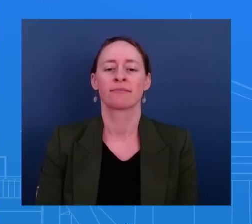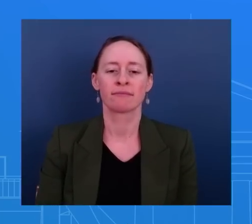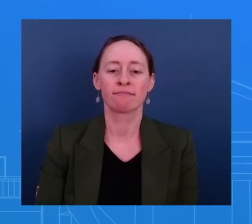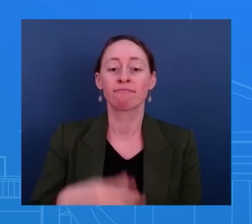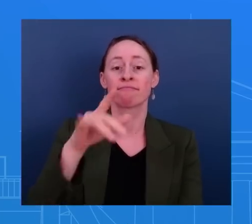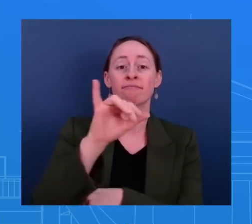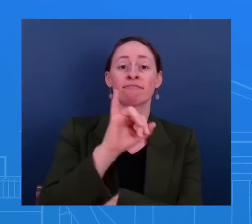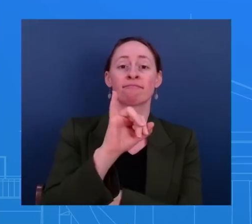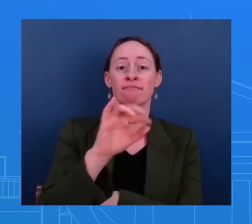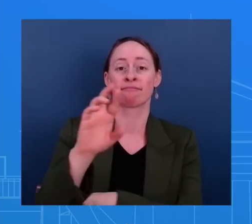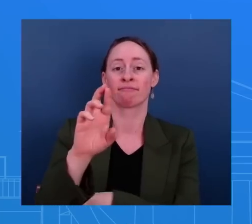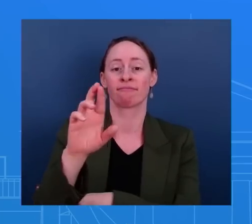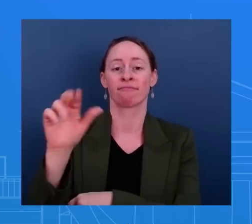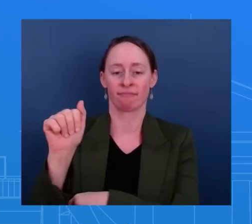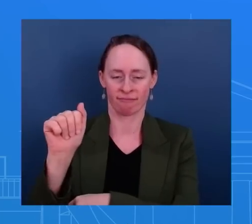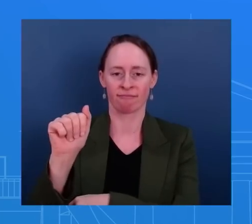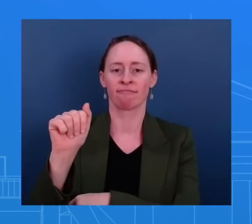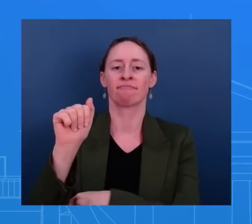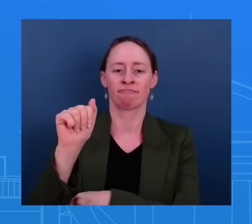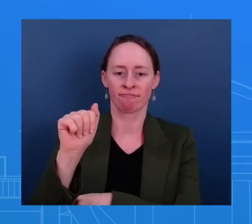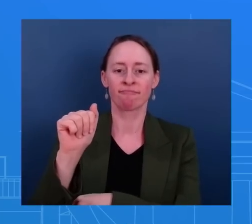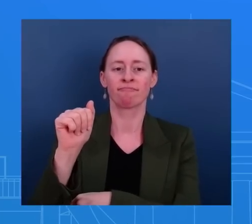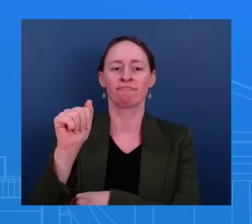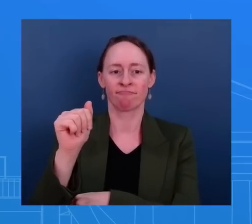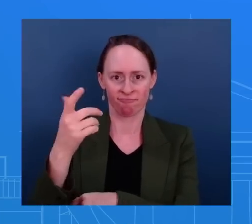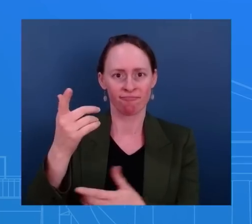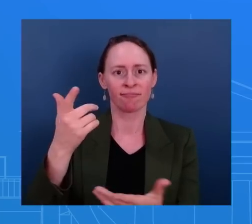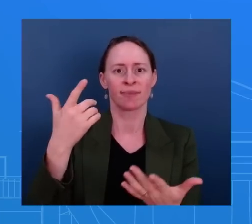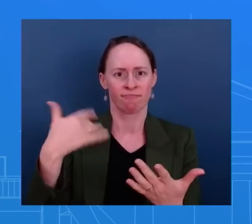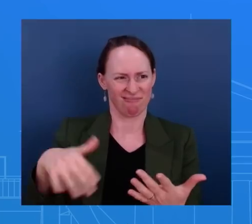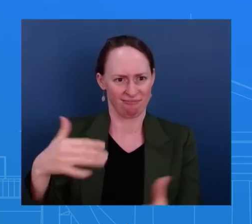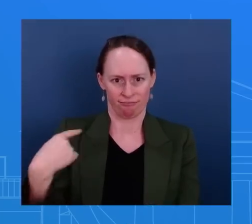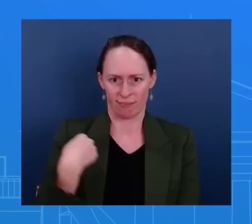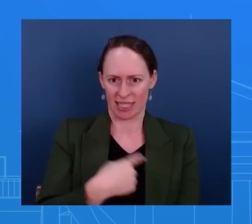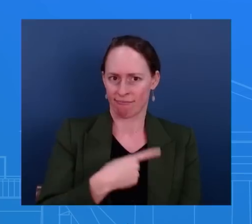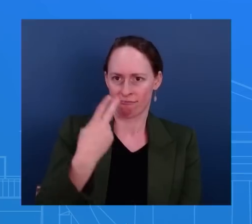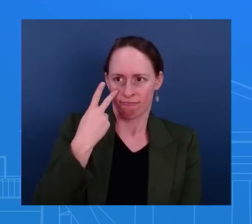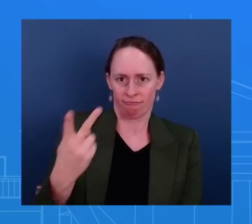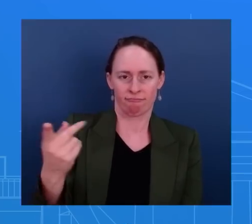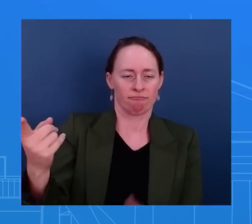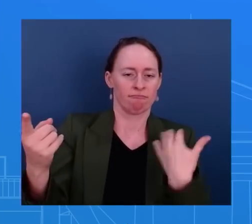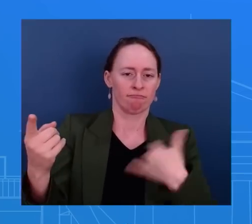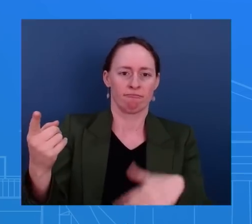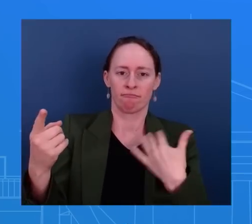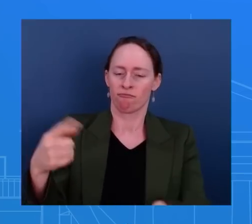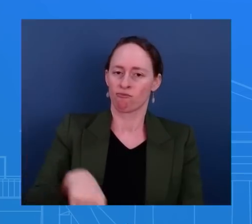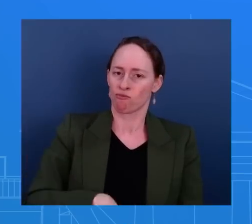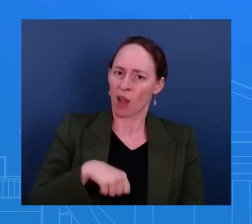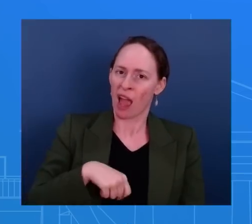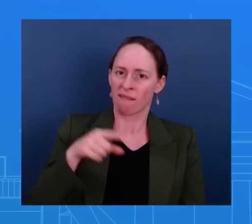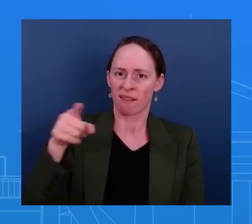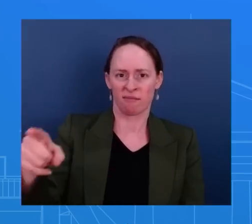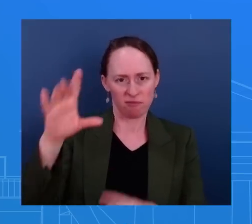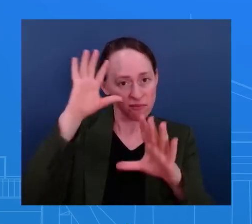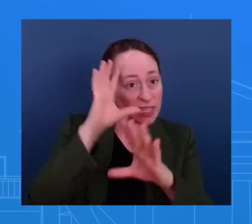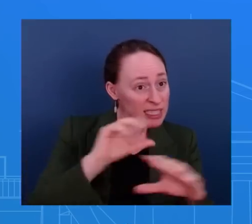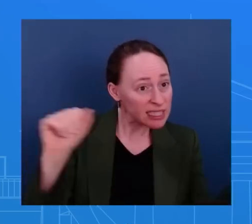we could not be prouder of this president and, of course, this vice president as they work together on this. But I think the -- his Oval address lays out